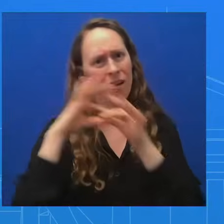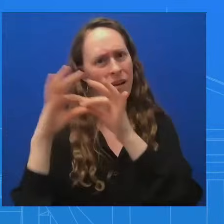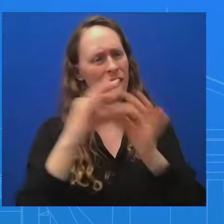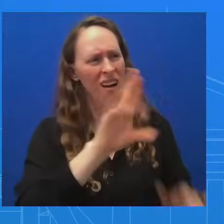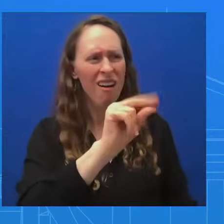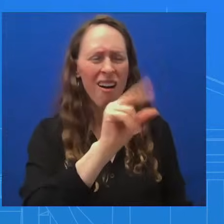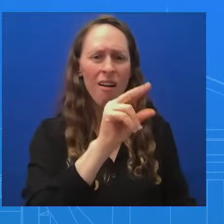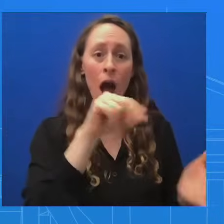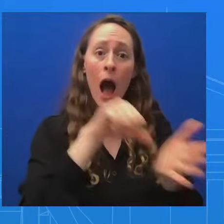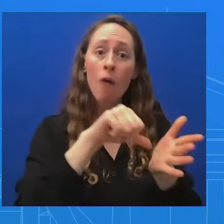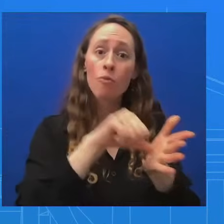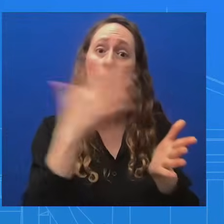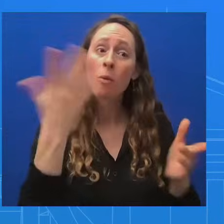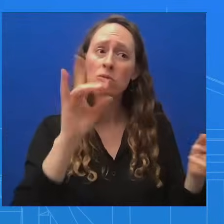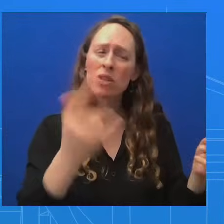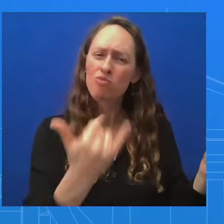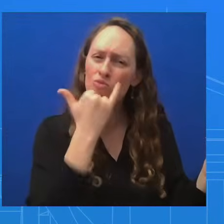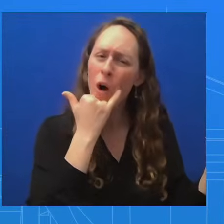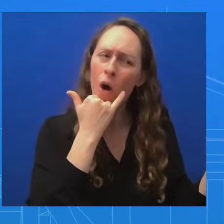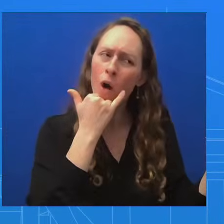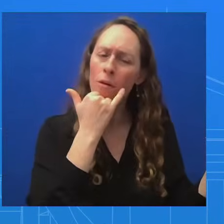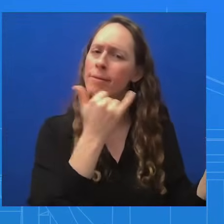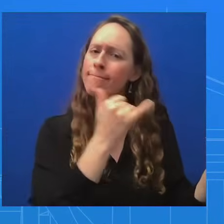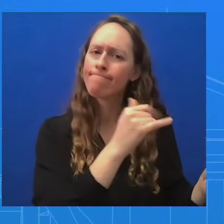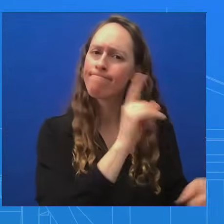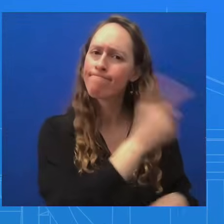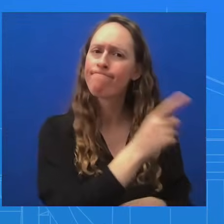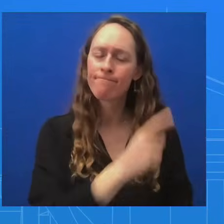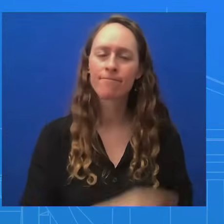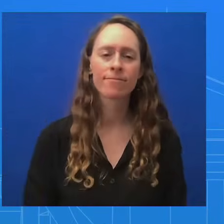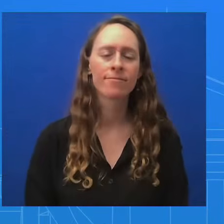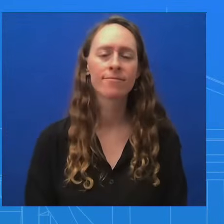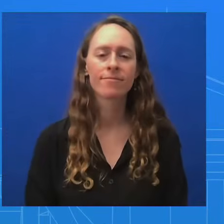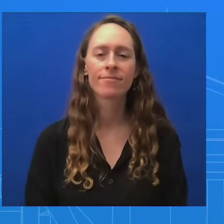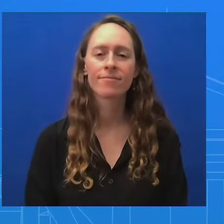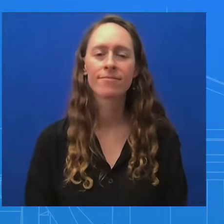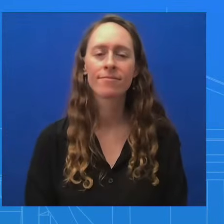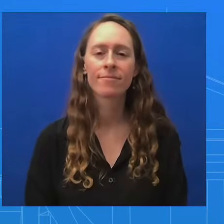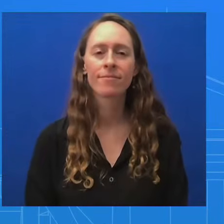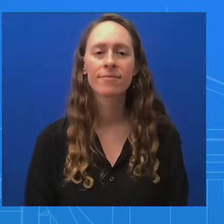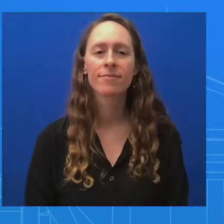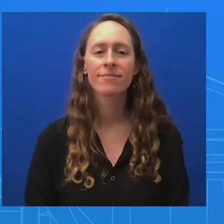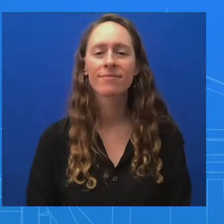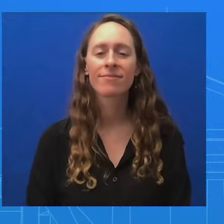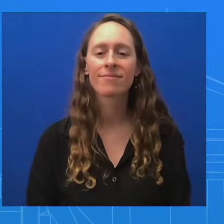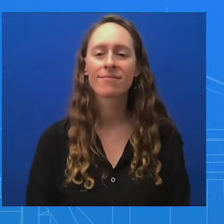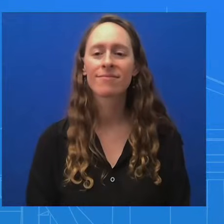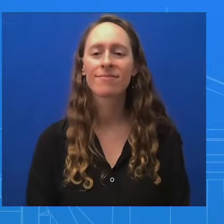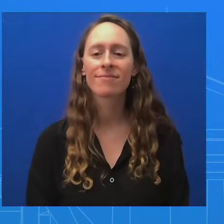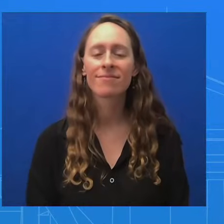a colleague has asked me to ask you: Yesterday, Mexico and Chile, requested the International Criminal Court